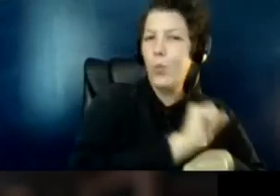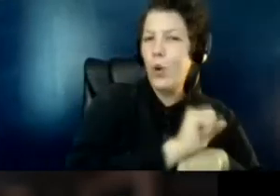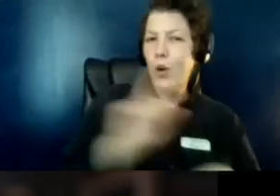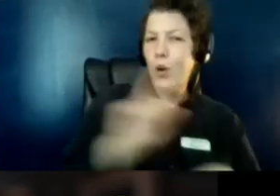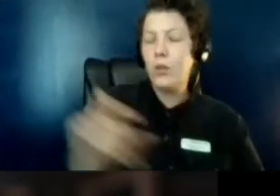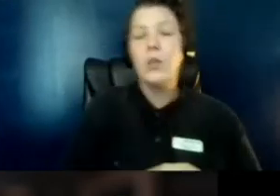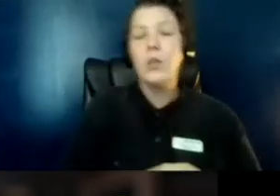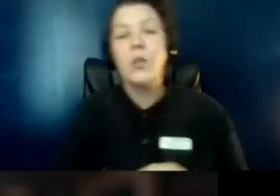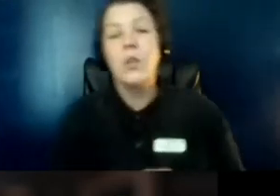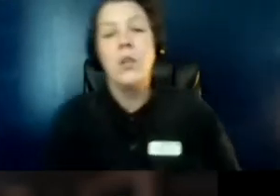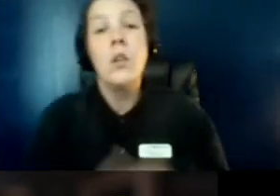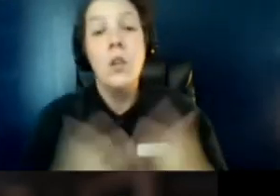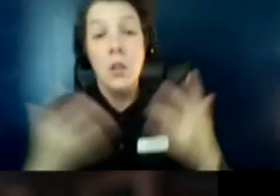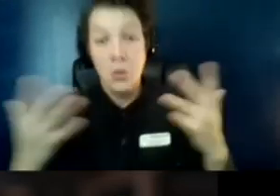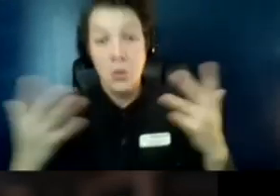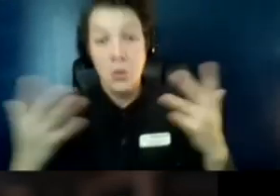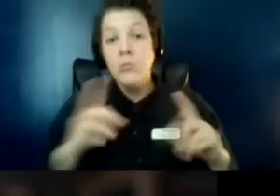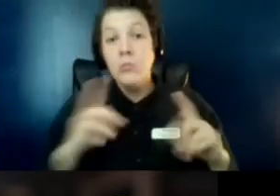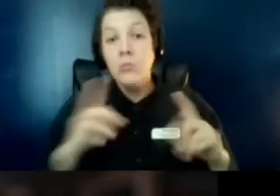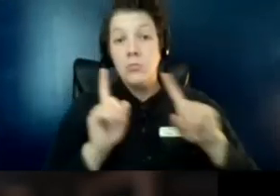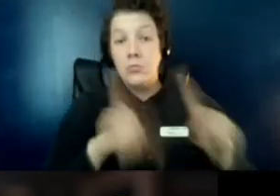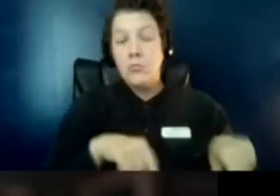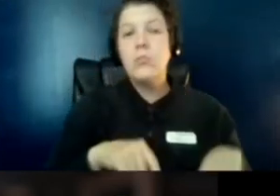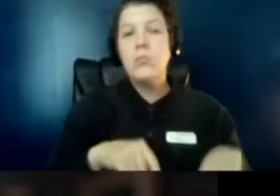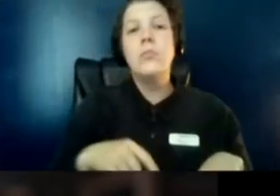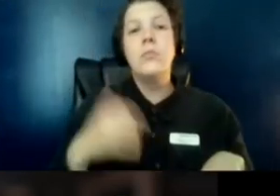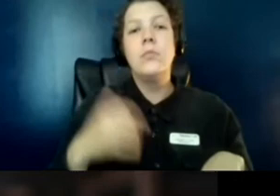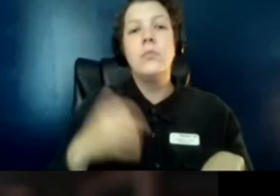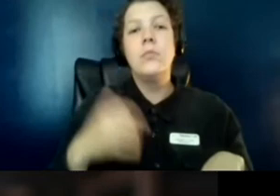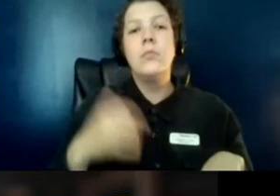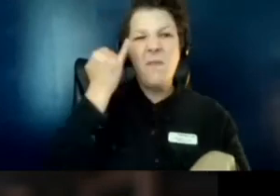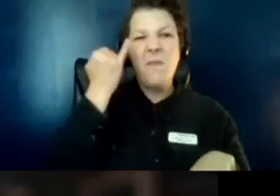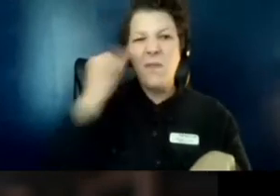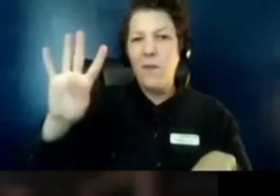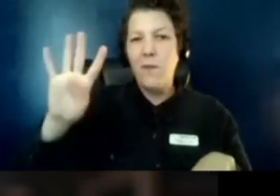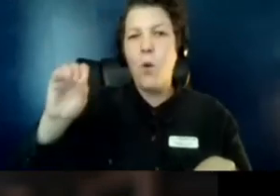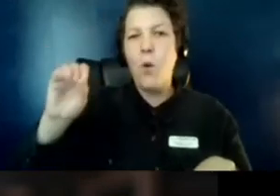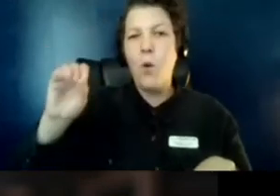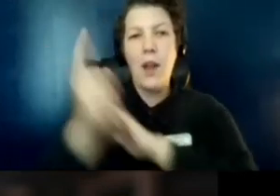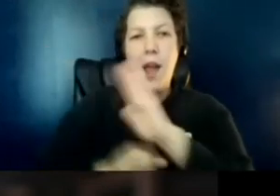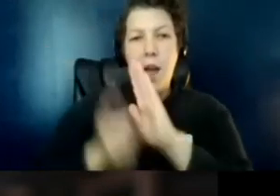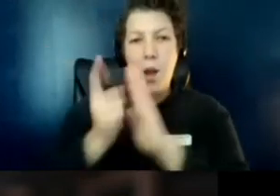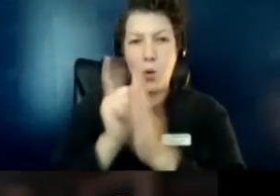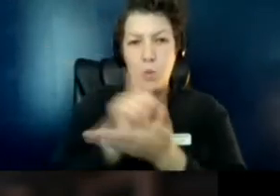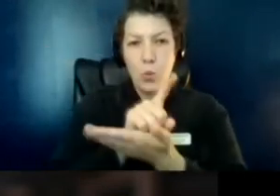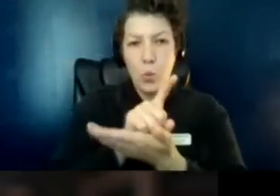work a 40‑hour week. With everything going on at home, probably not really happening.